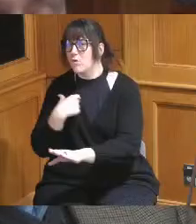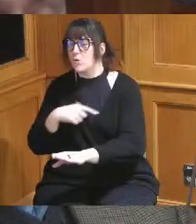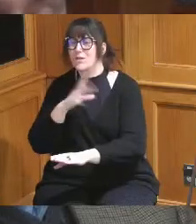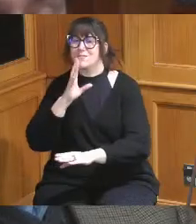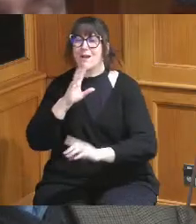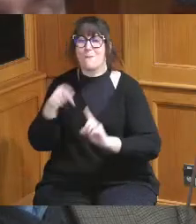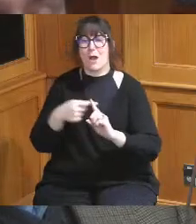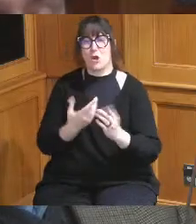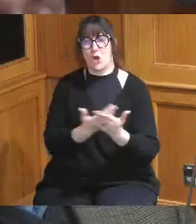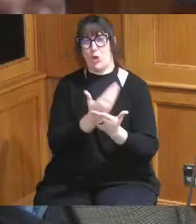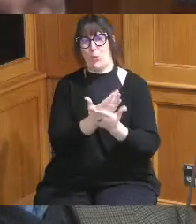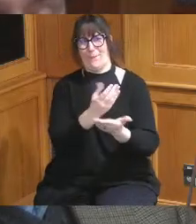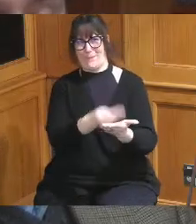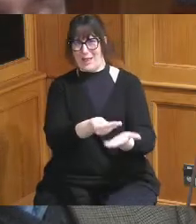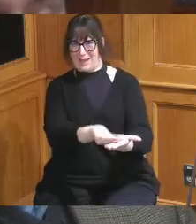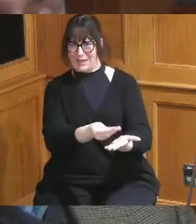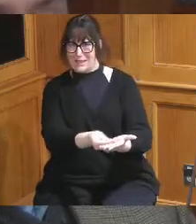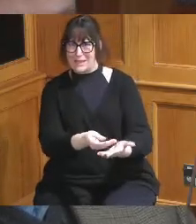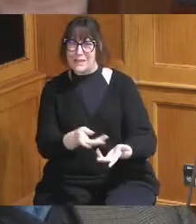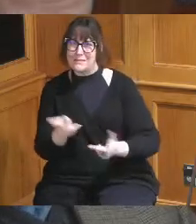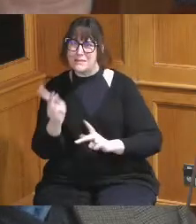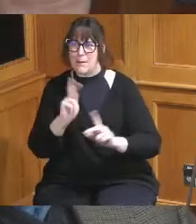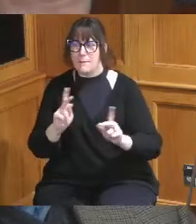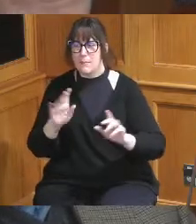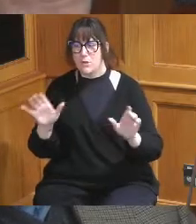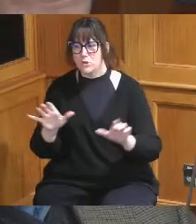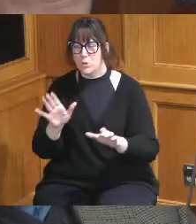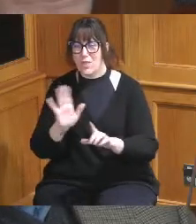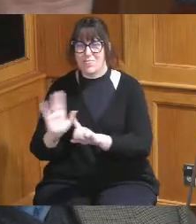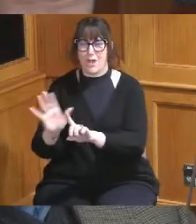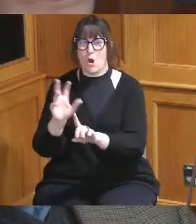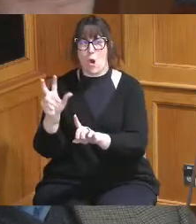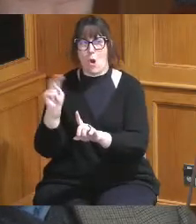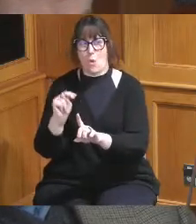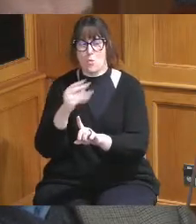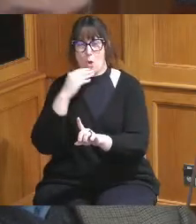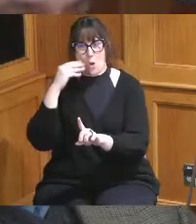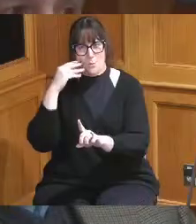money and that's how people kind of do in their own households you know I've got money you know